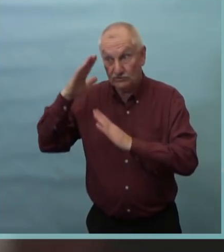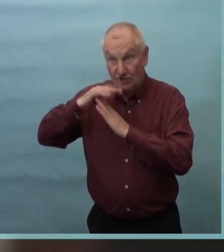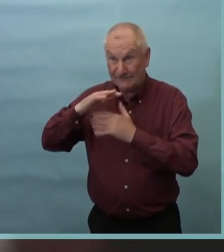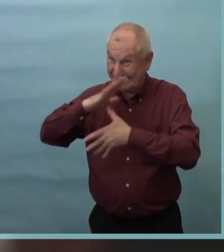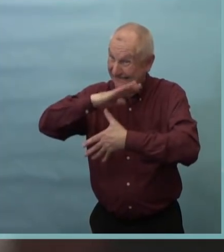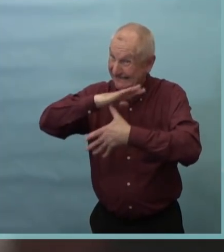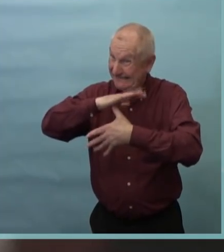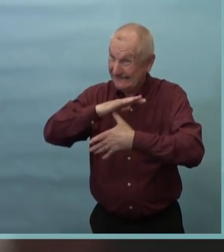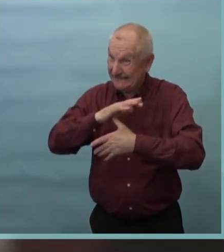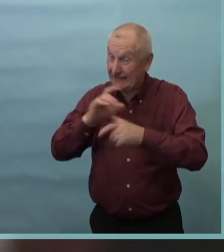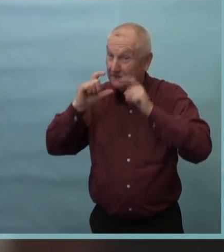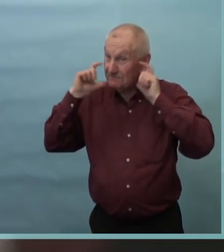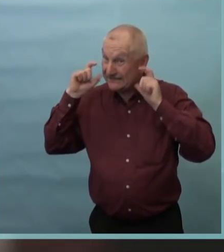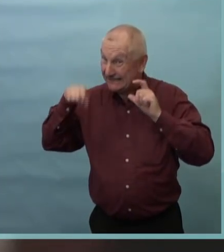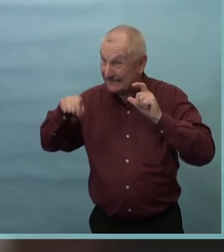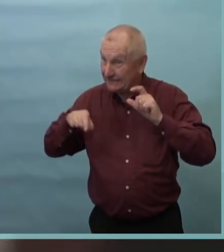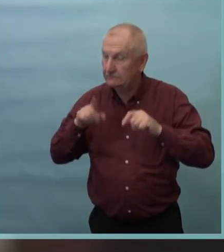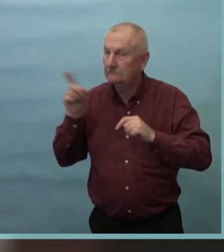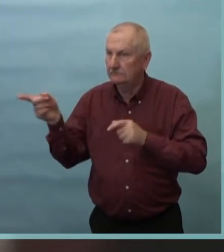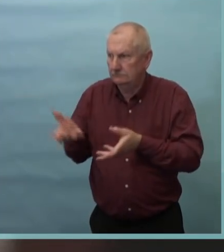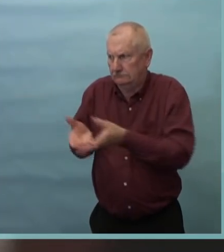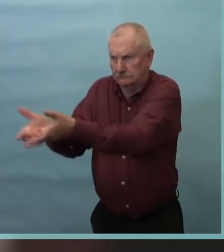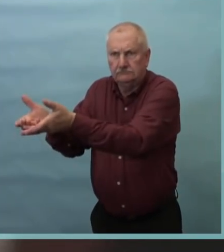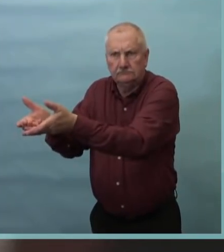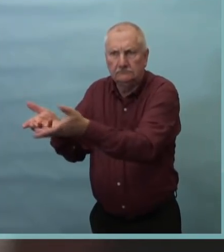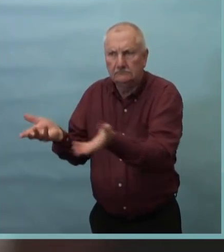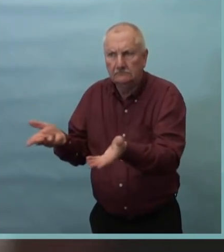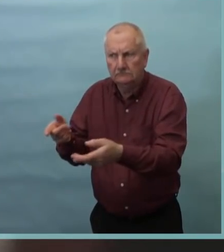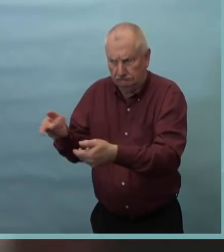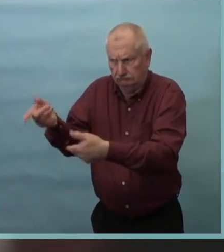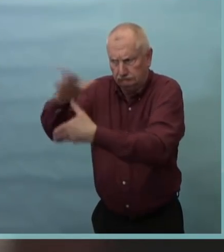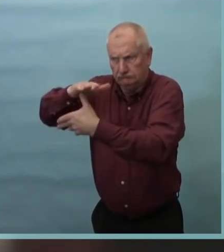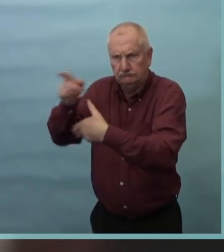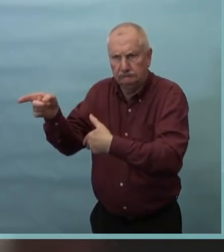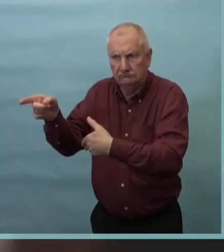all others as soon as possible so if they haven't received it yet they should